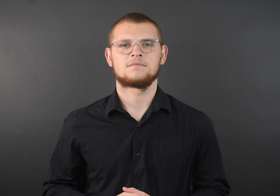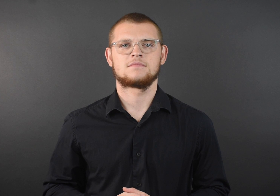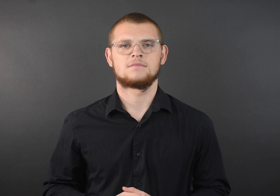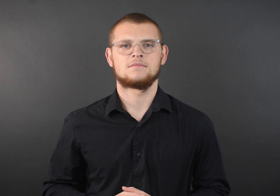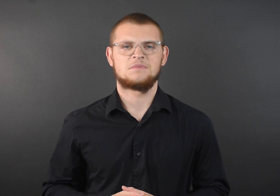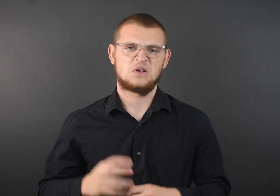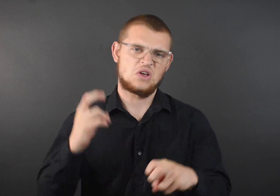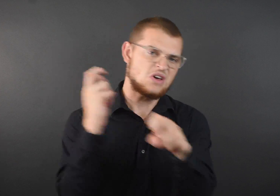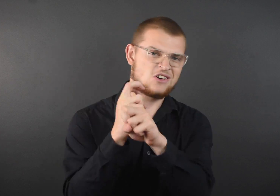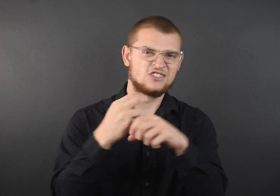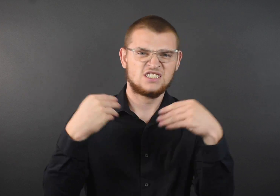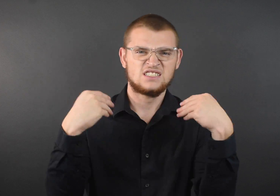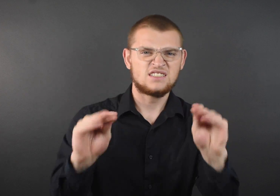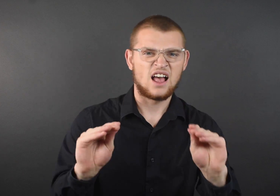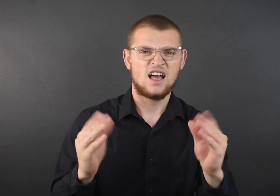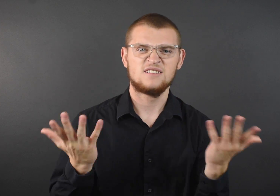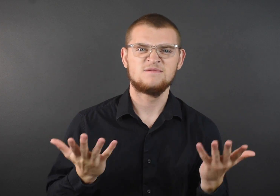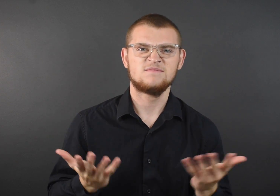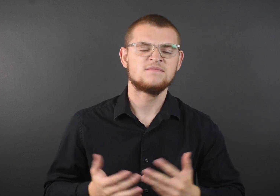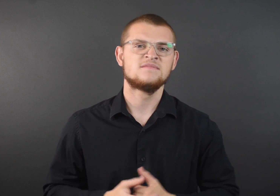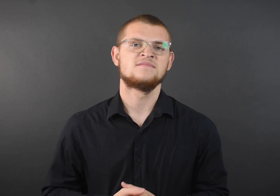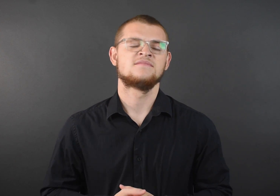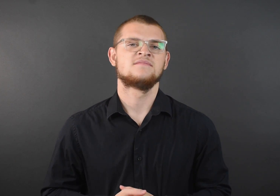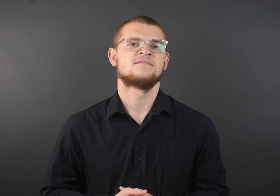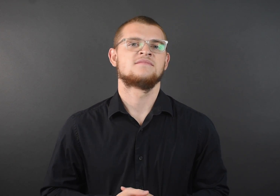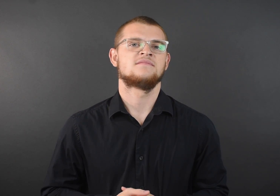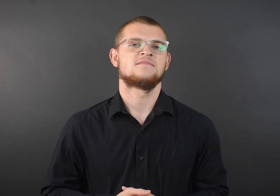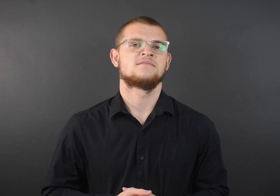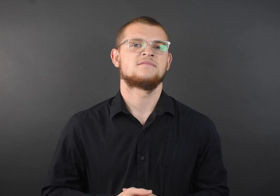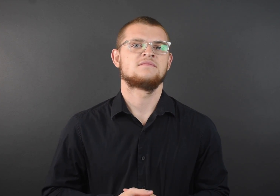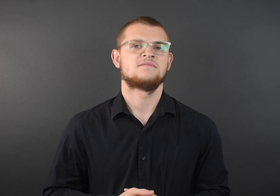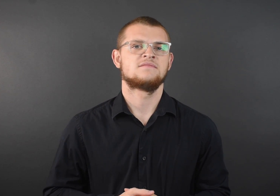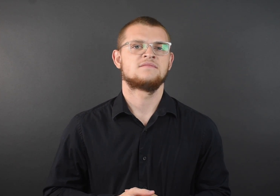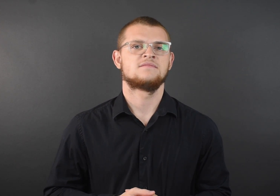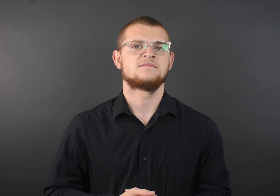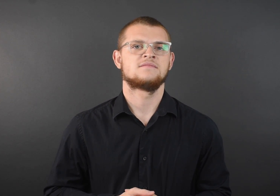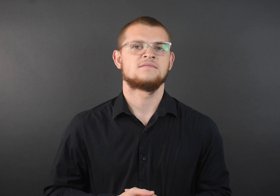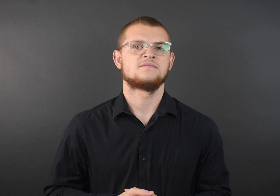A hard sell